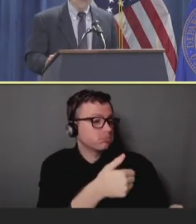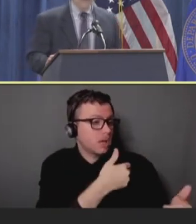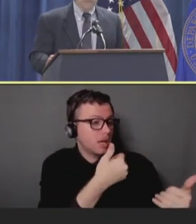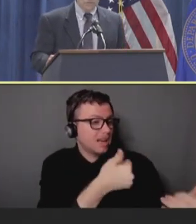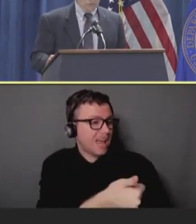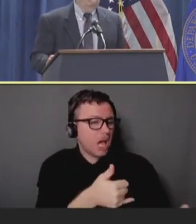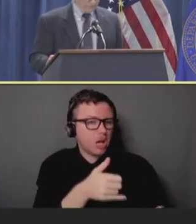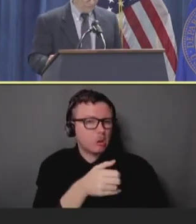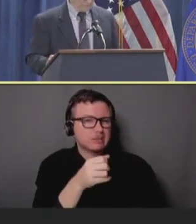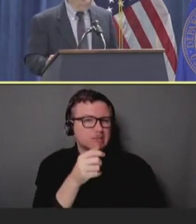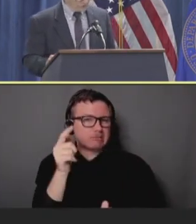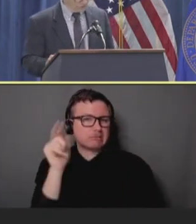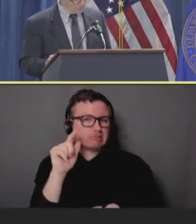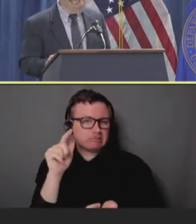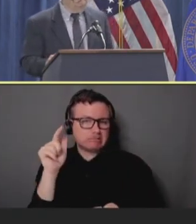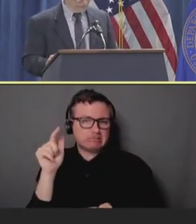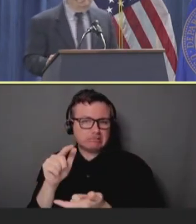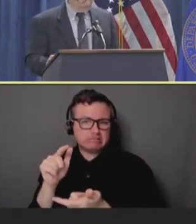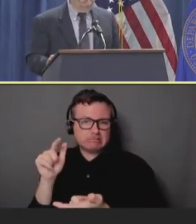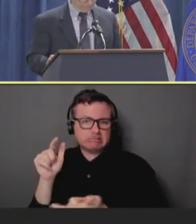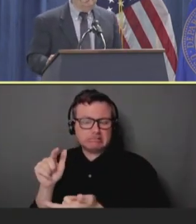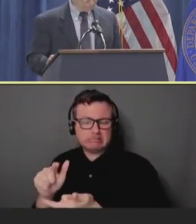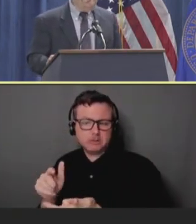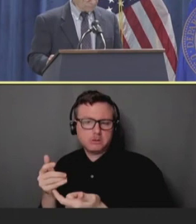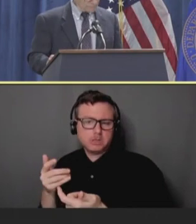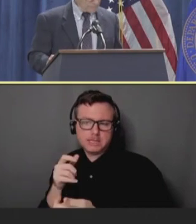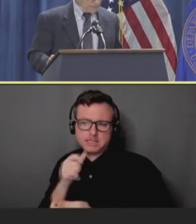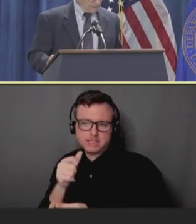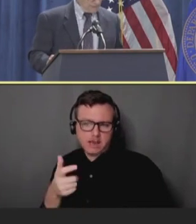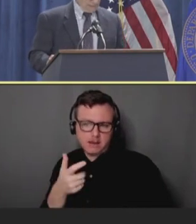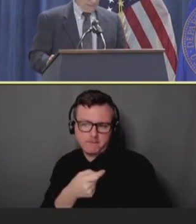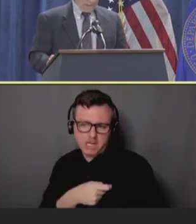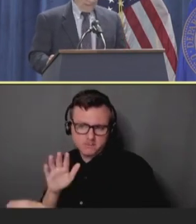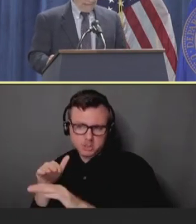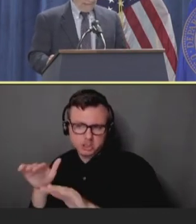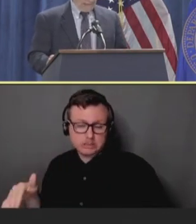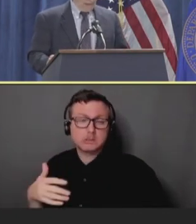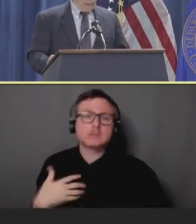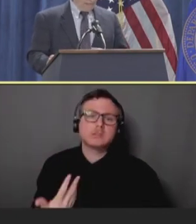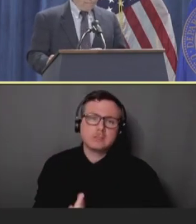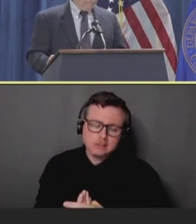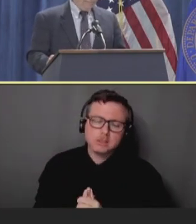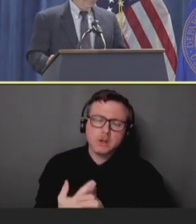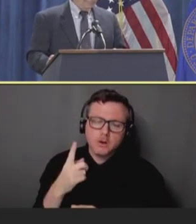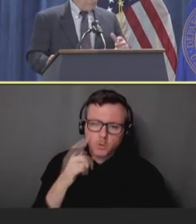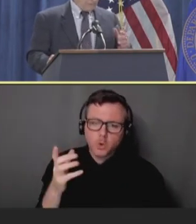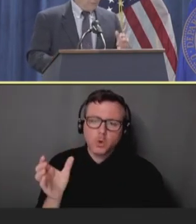of children for COVID vaccine.